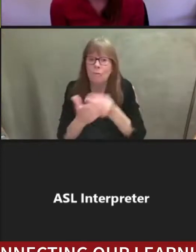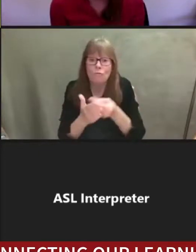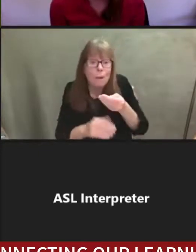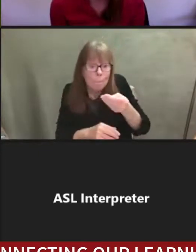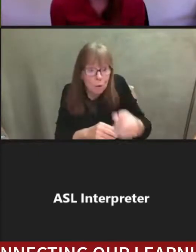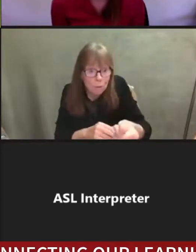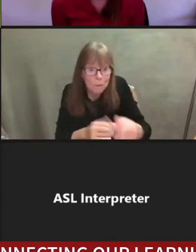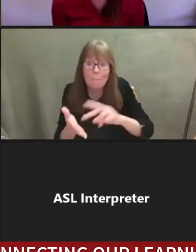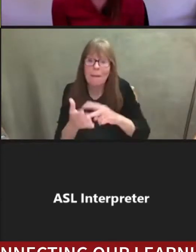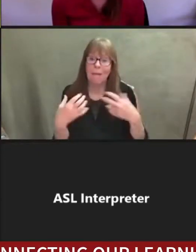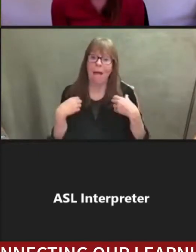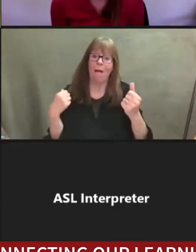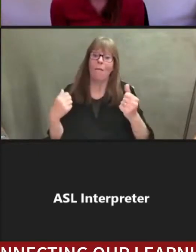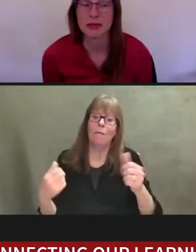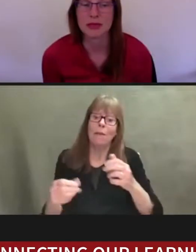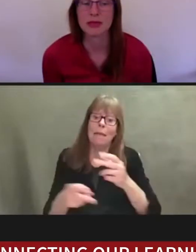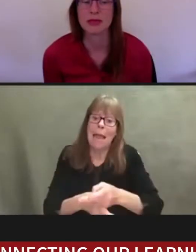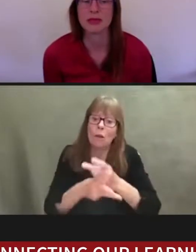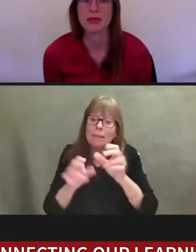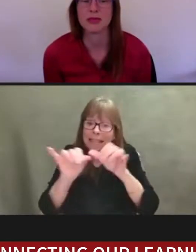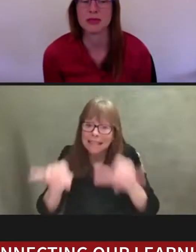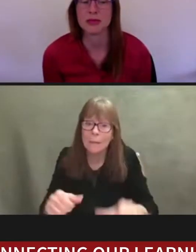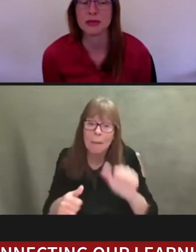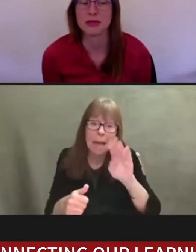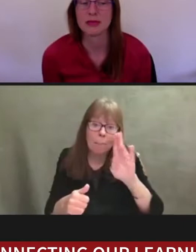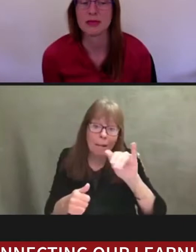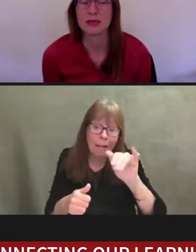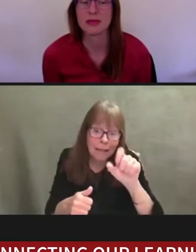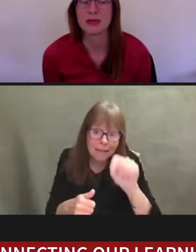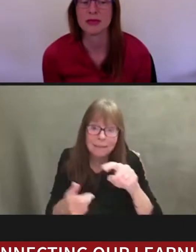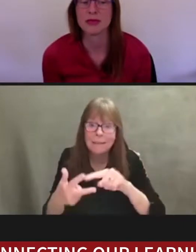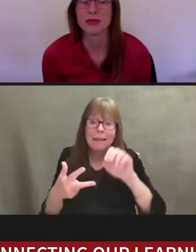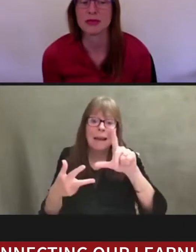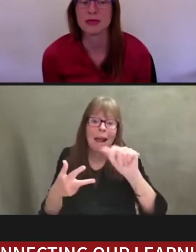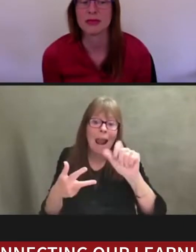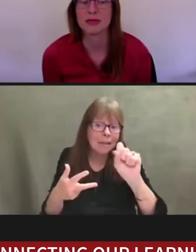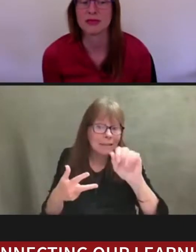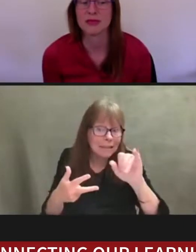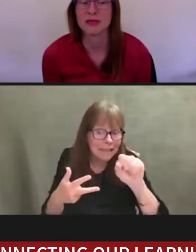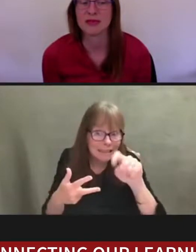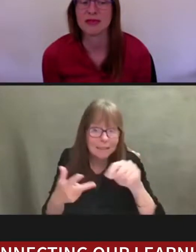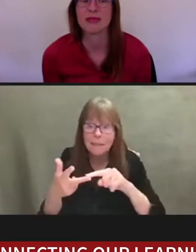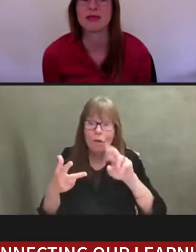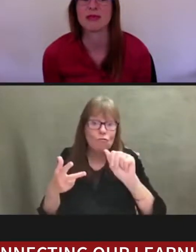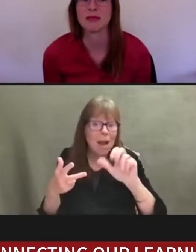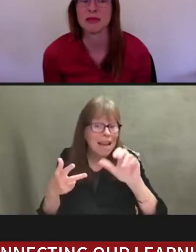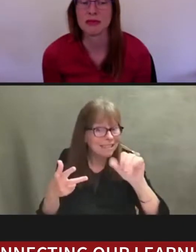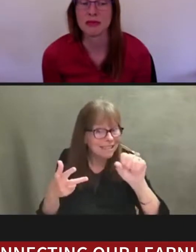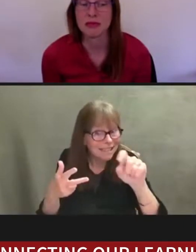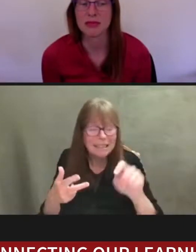that is ableist, classist, and racist. And that's not an intended consequence necessarily.